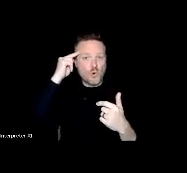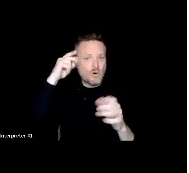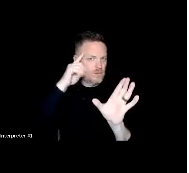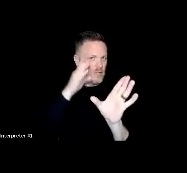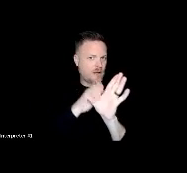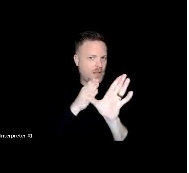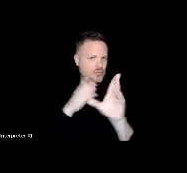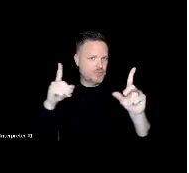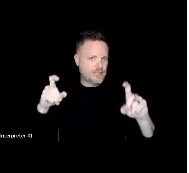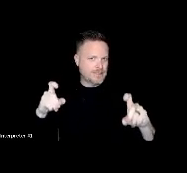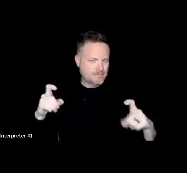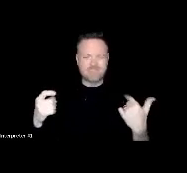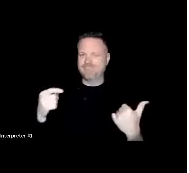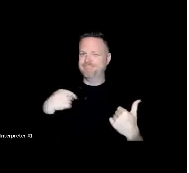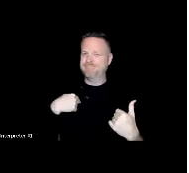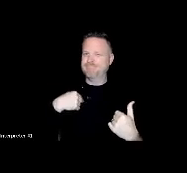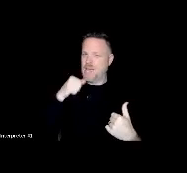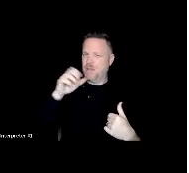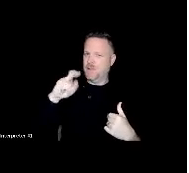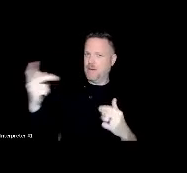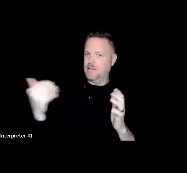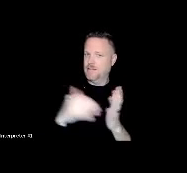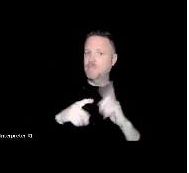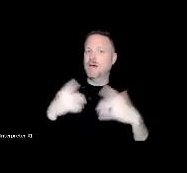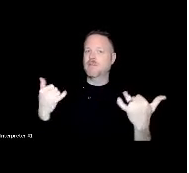So I'm not going to come back to this. So I'll talk about it here on this slide only.